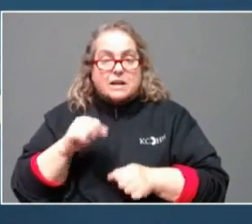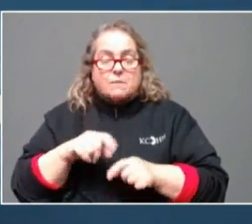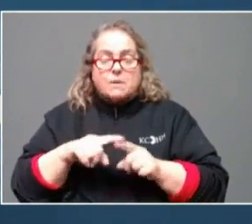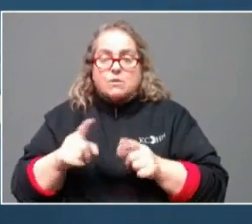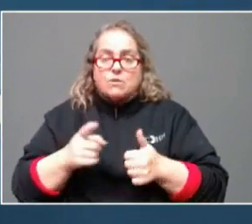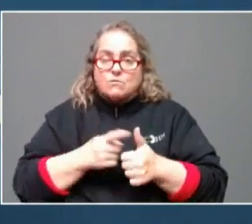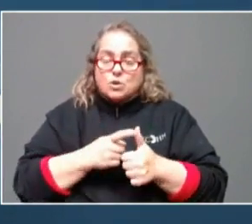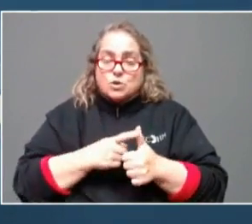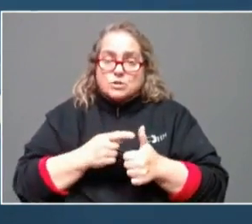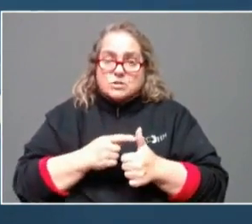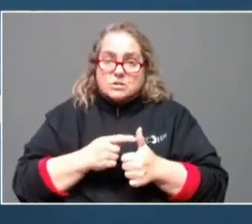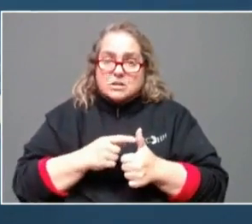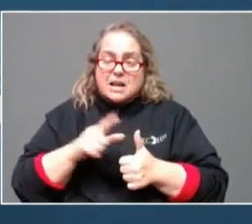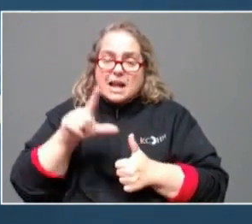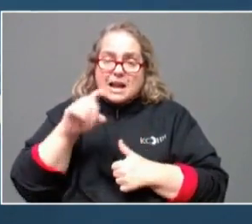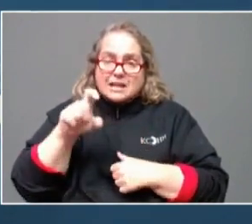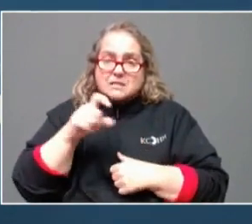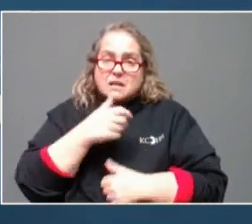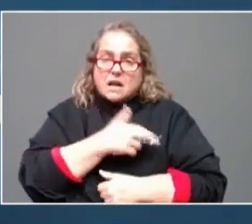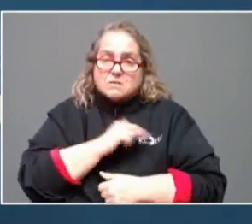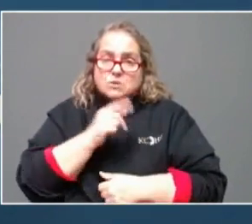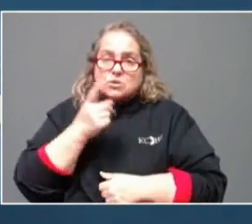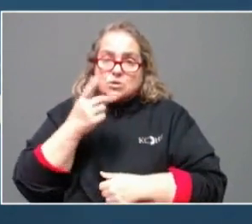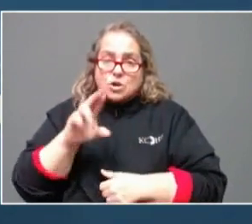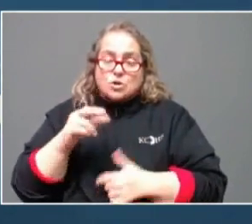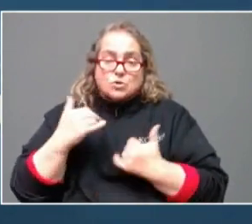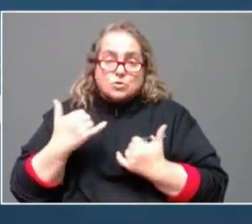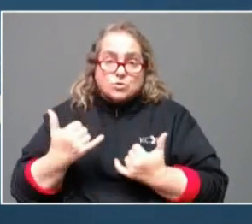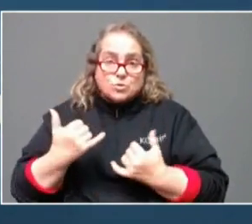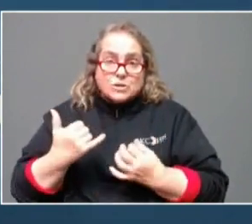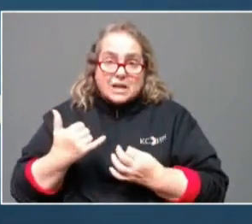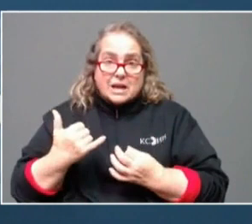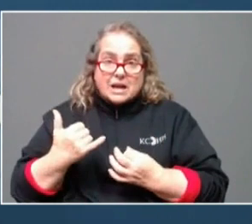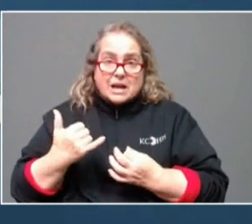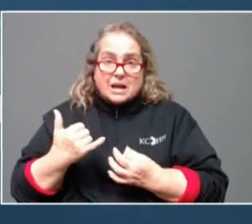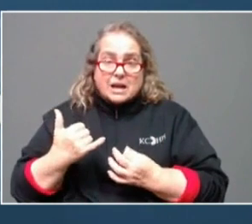Lexington Hospital doctors today. Um one of their key messages was to